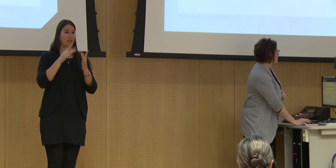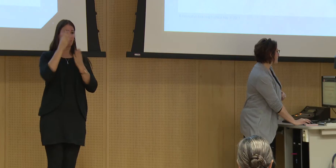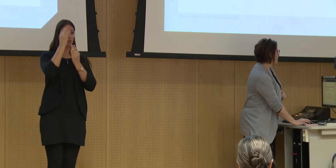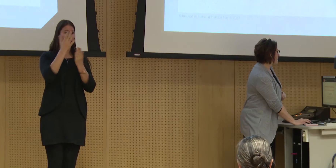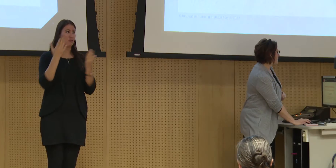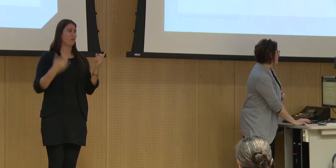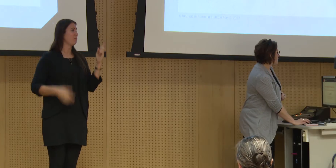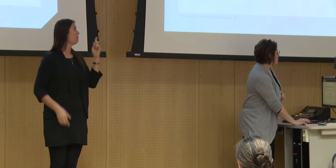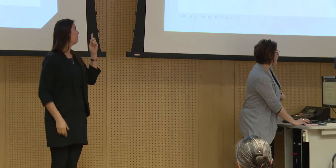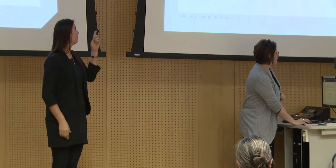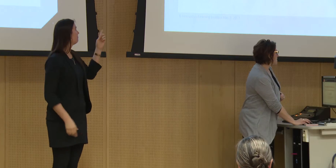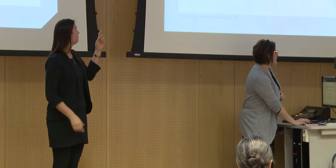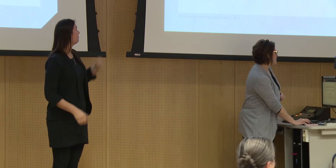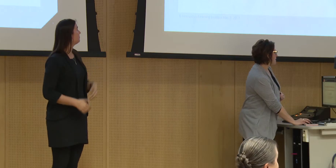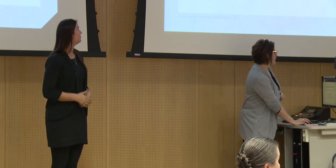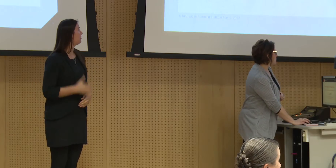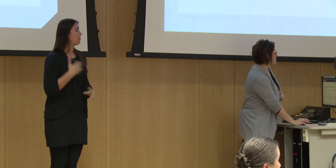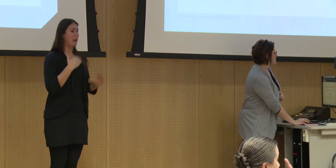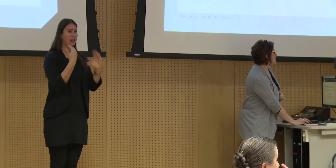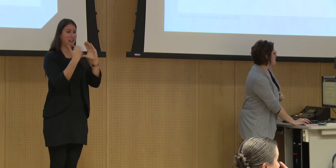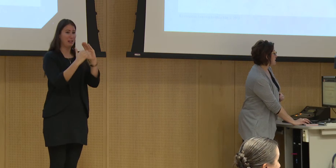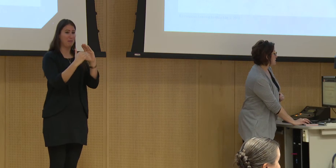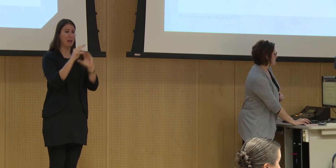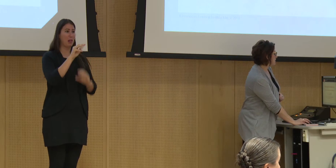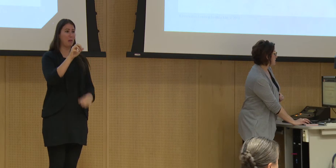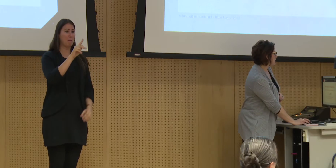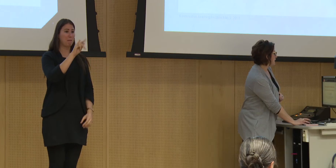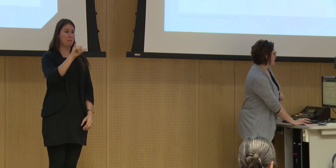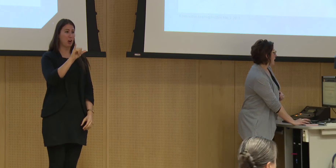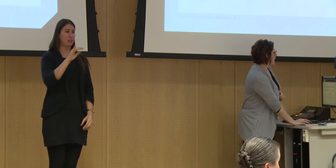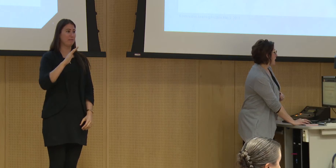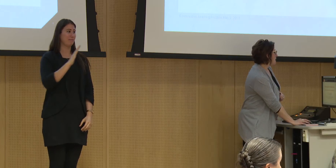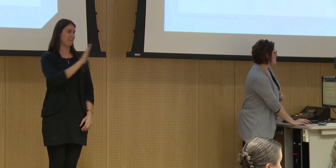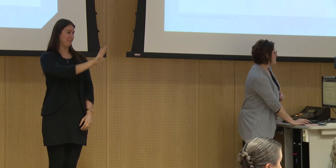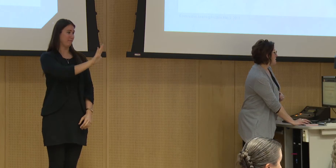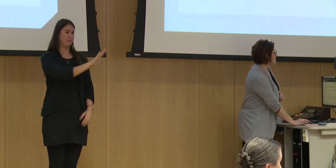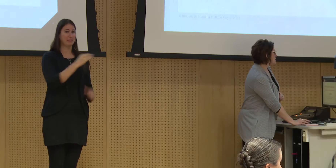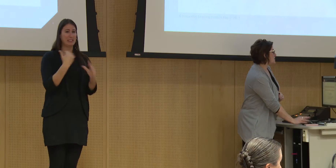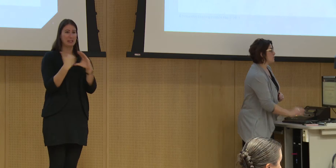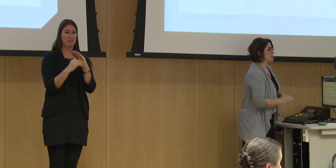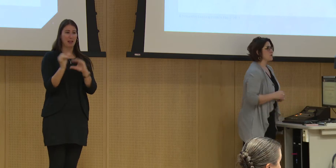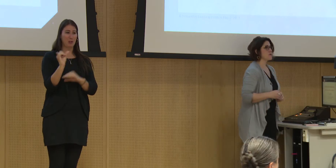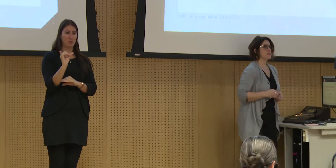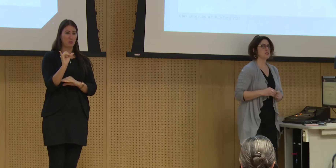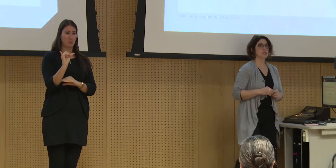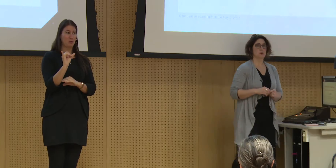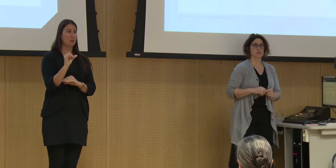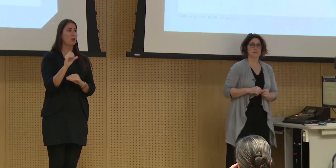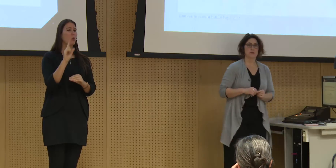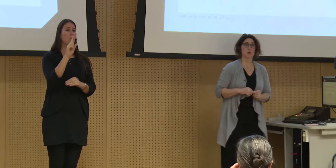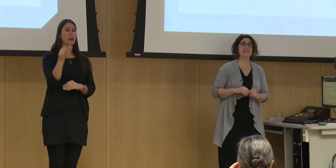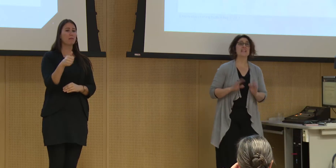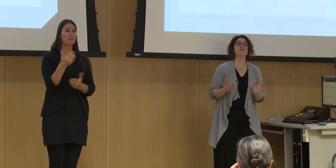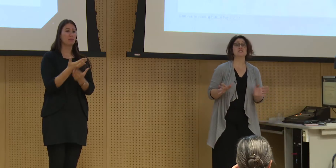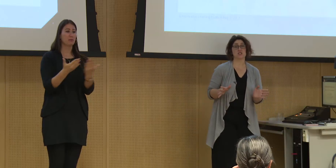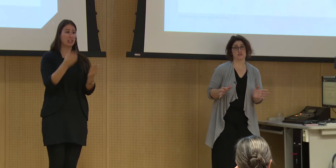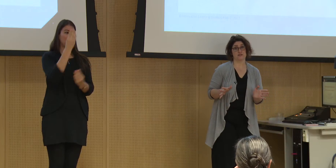my email and Marty's email. And just one other thing to note: We love visitors.